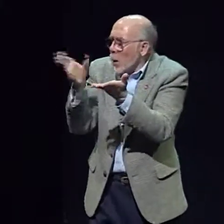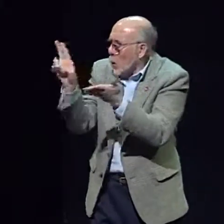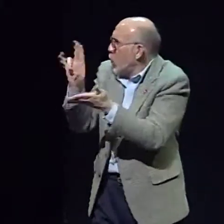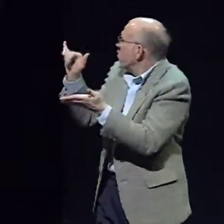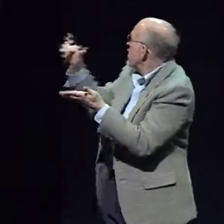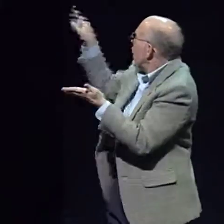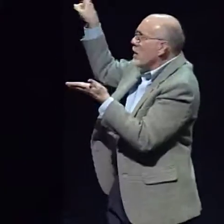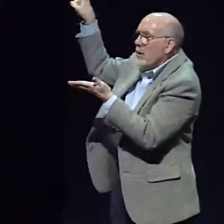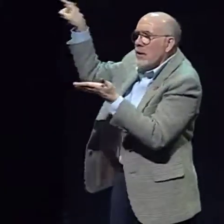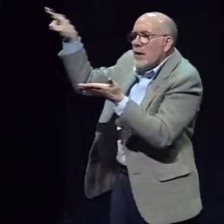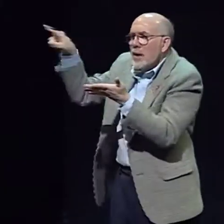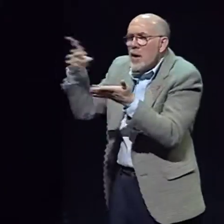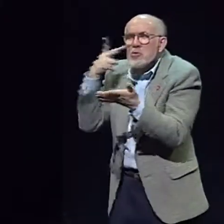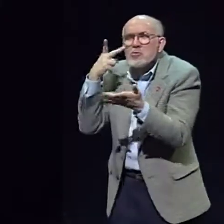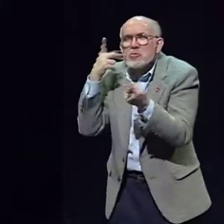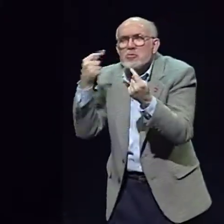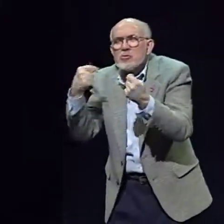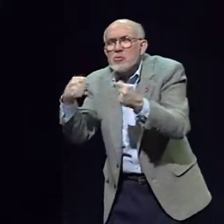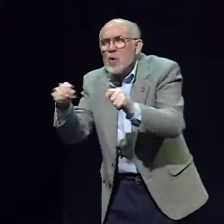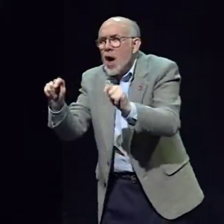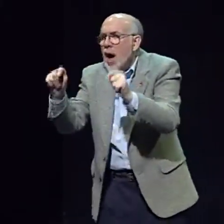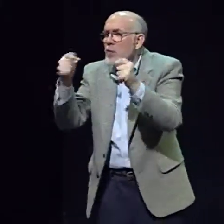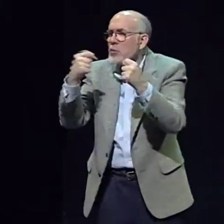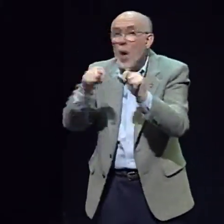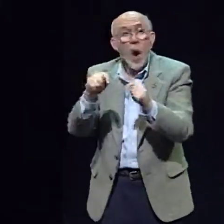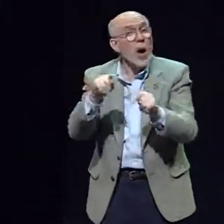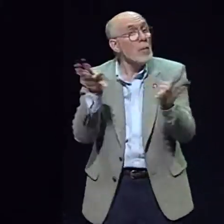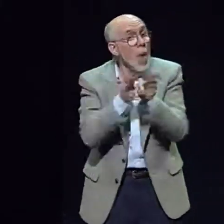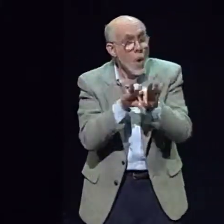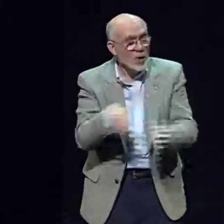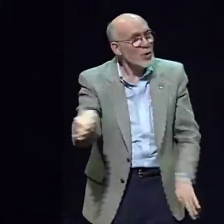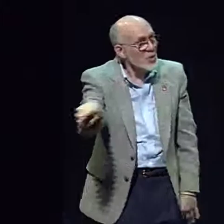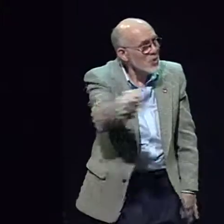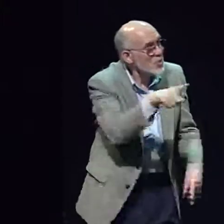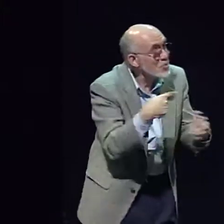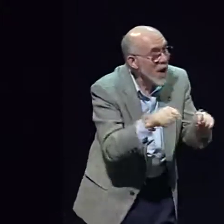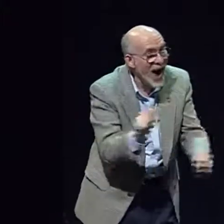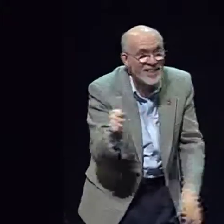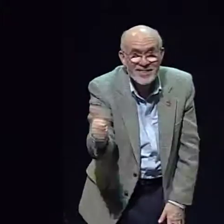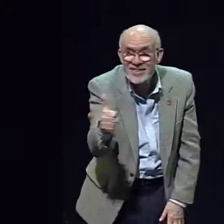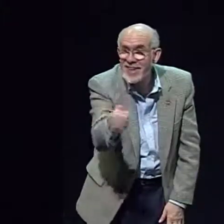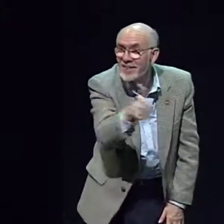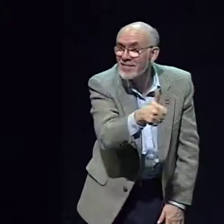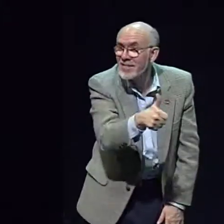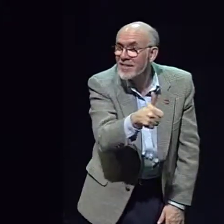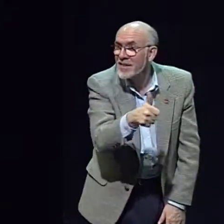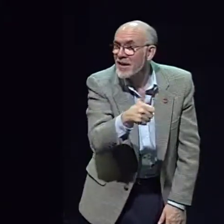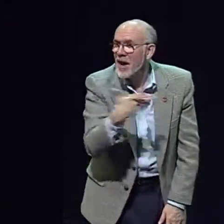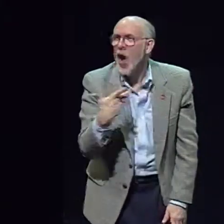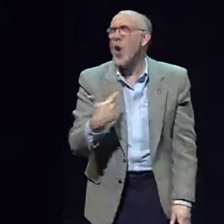TO TEACH THESE CONCEPTS. USE THESE OUTLINES THAT I'M TALKING ABOUT.